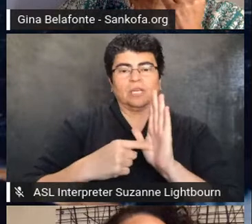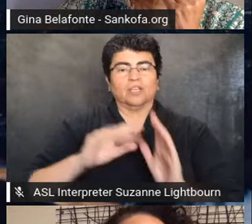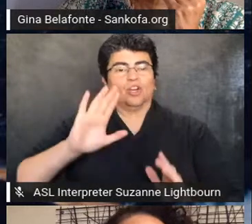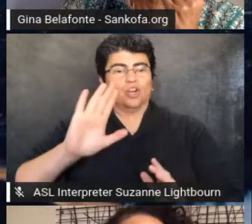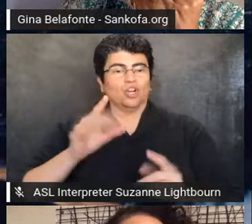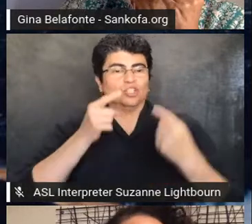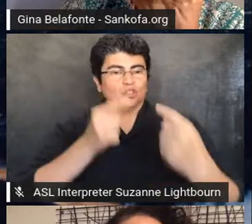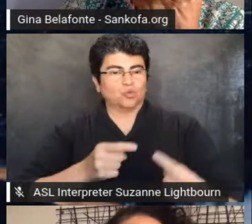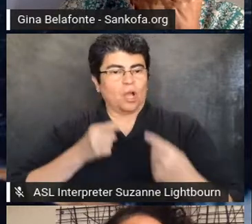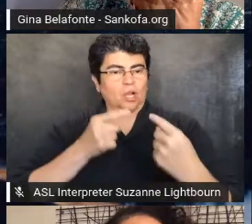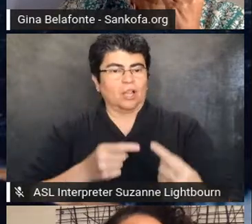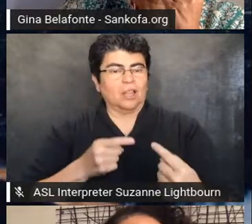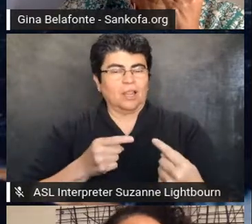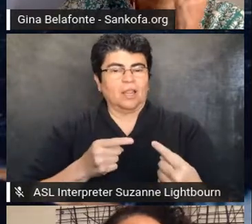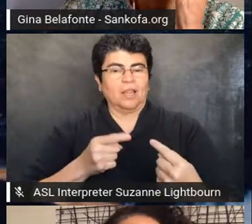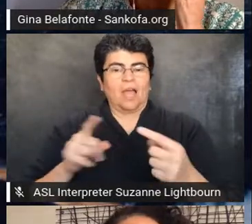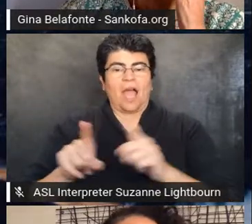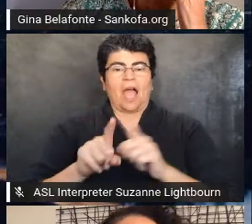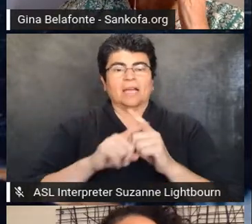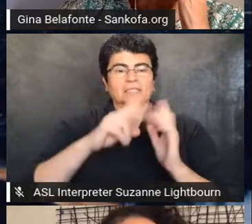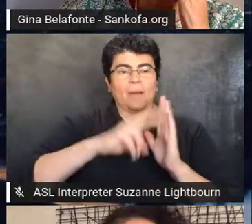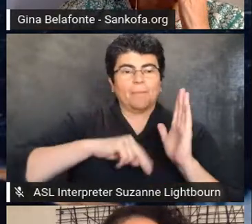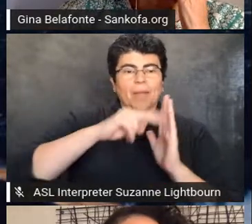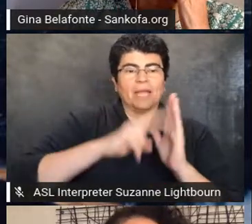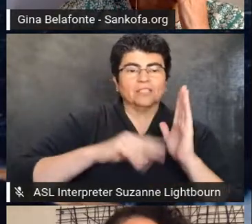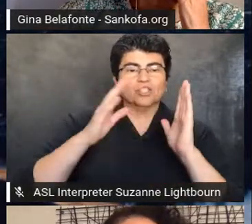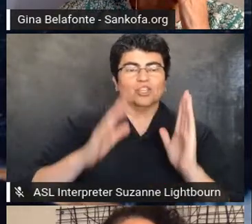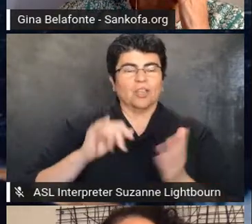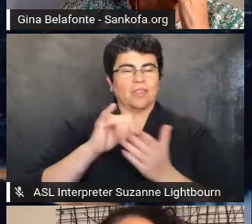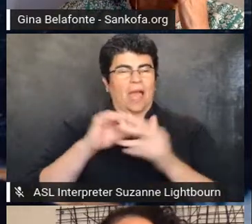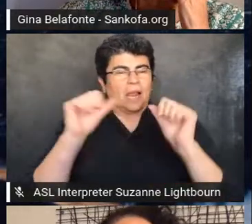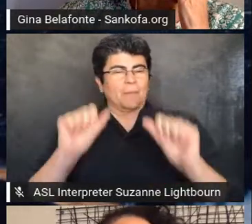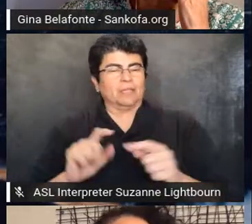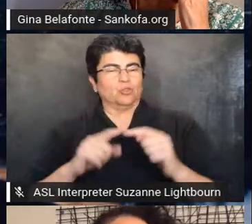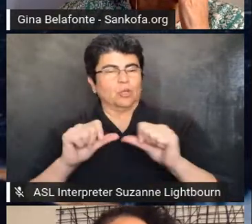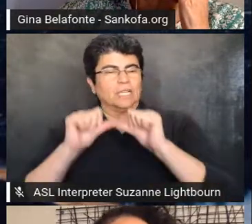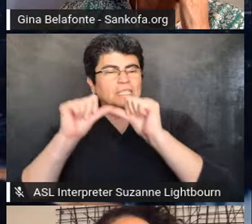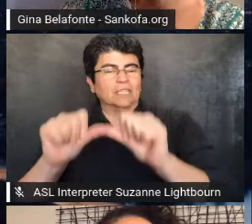as a painter and the ability to continue to do her practice,